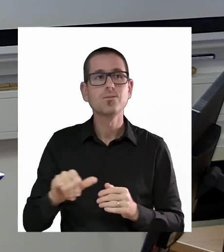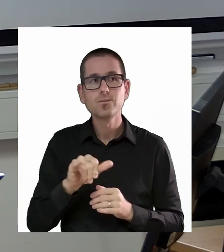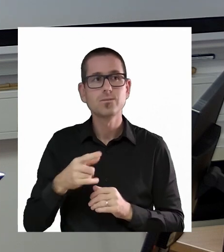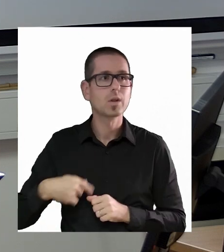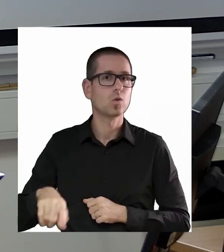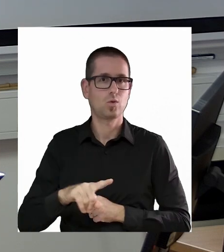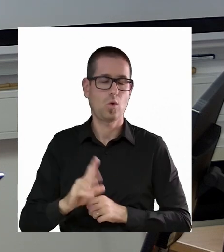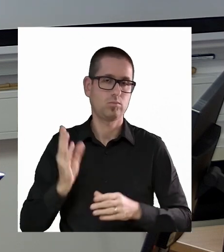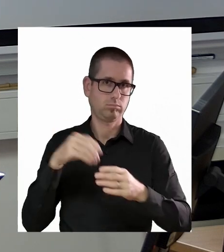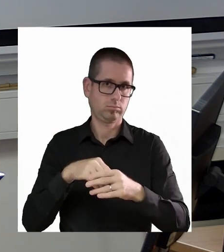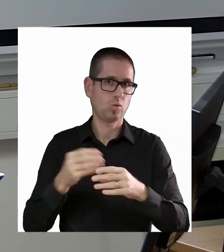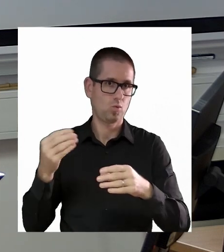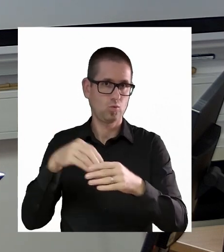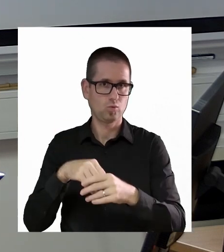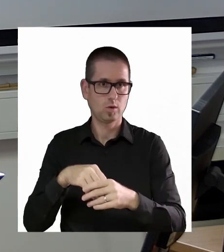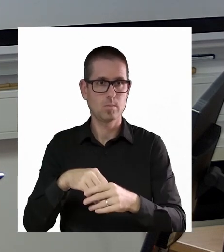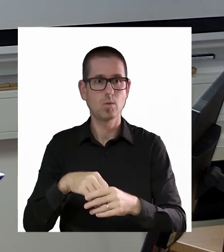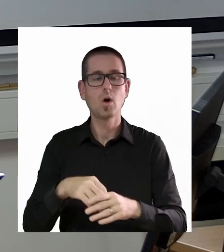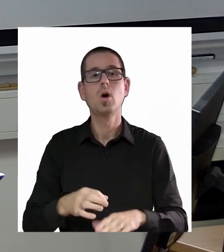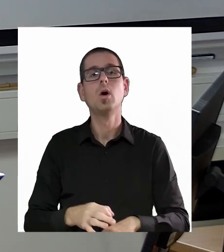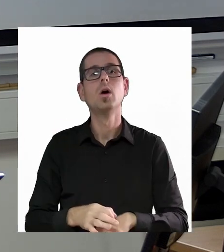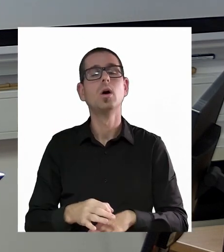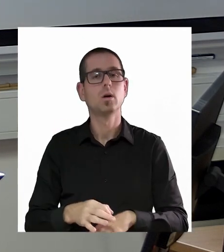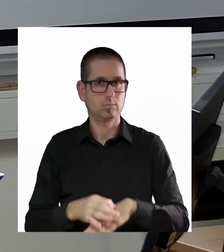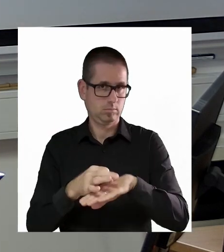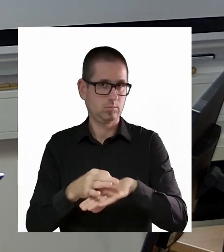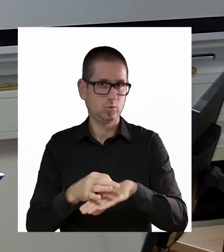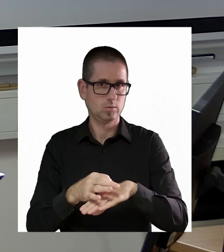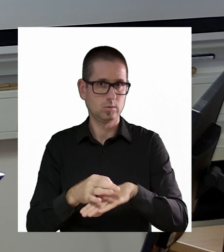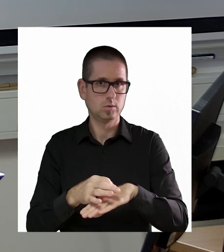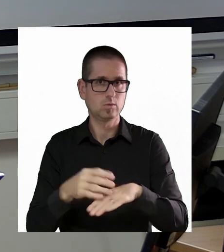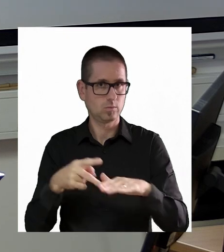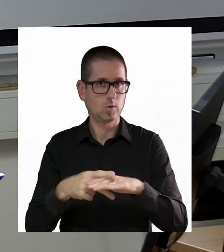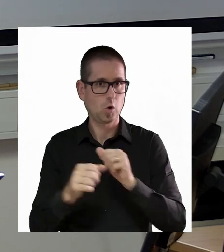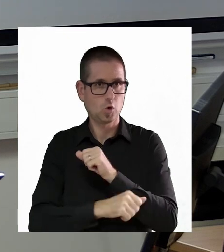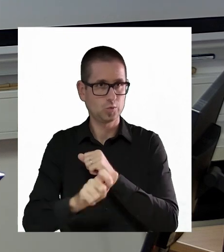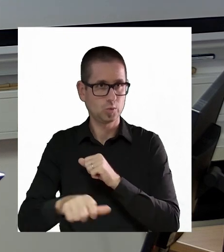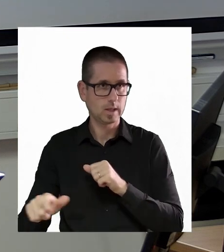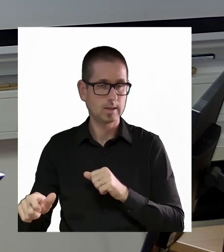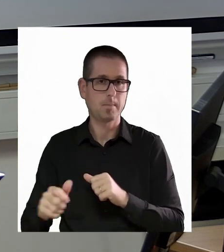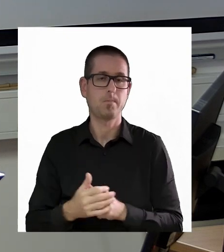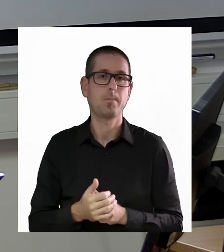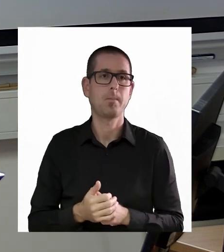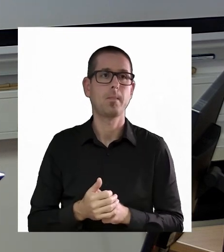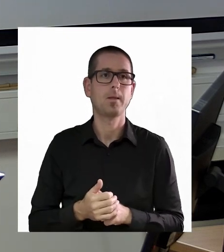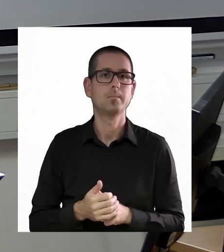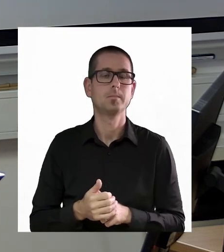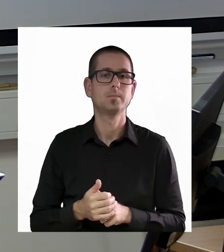included send students in the sit for inclusion a little bit. There are